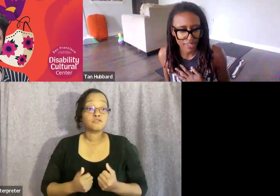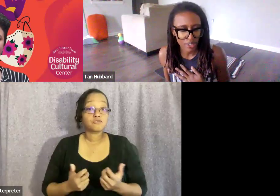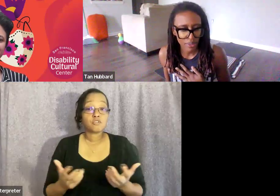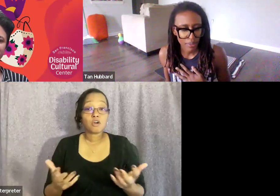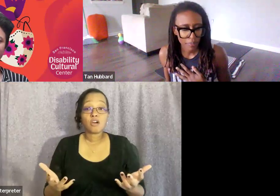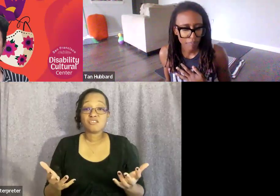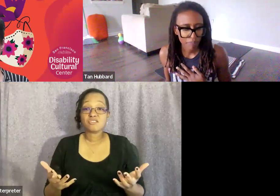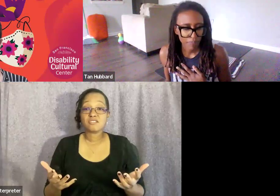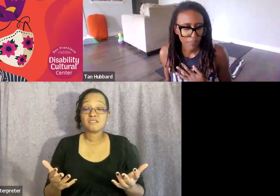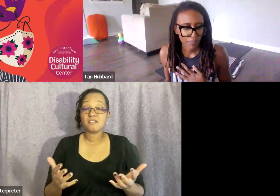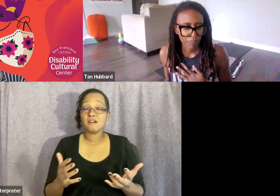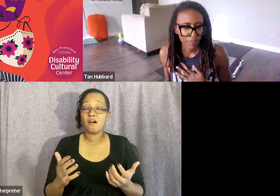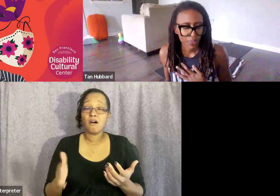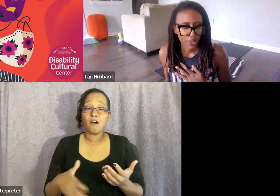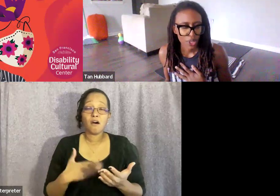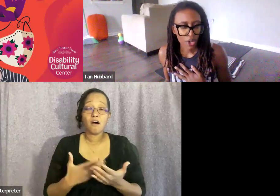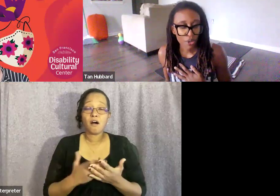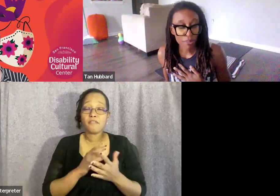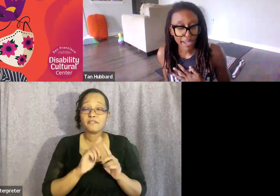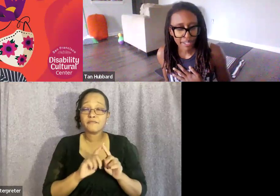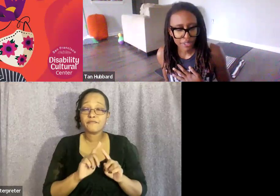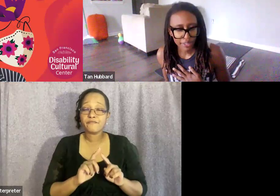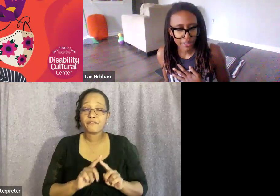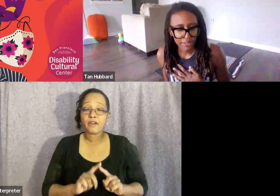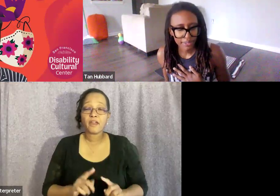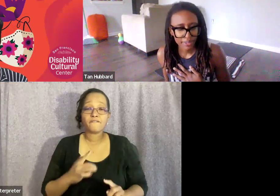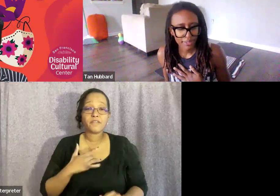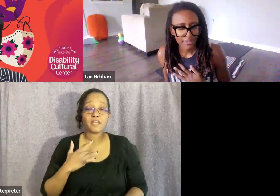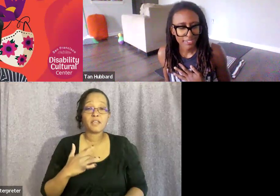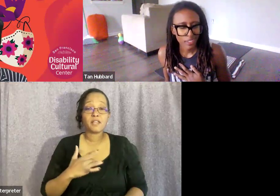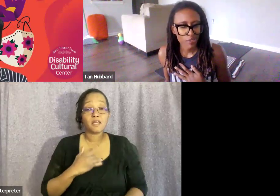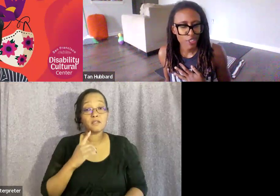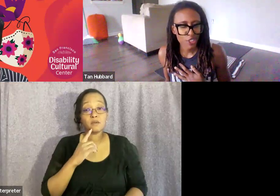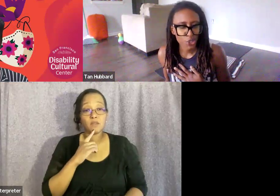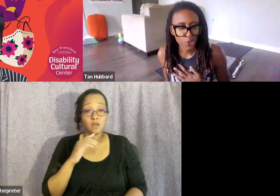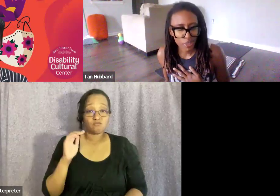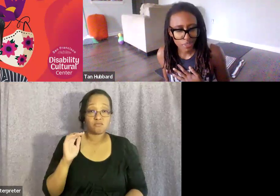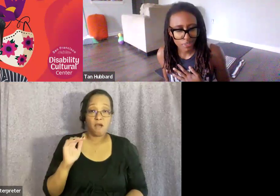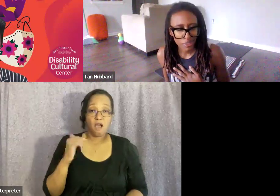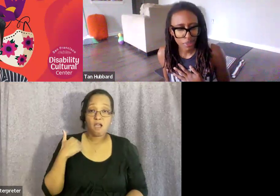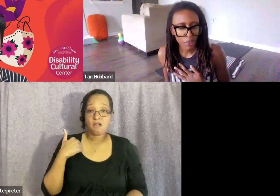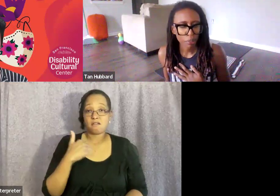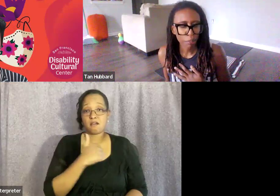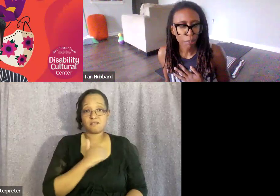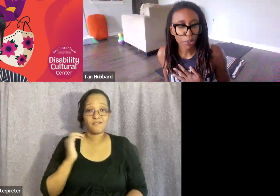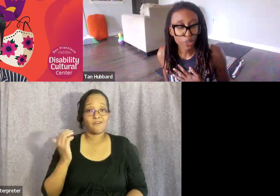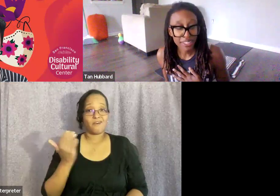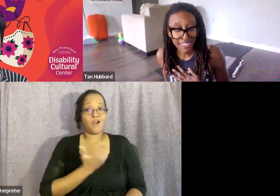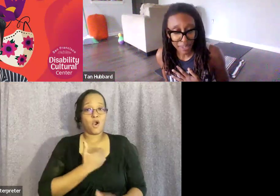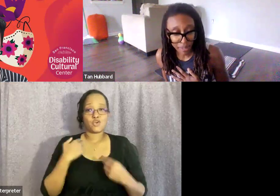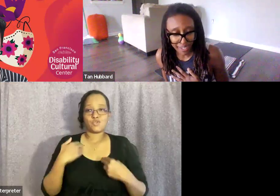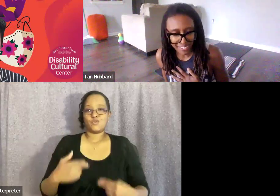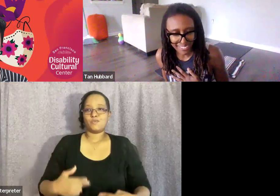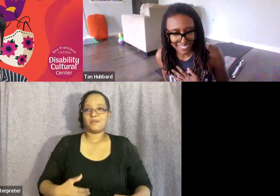are a reminder of this human breathing body.